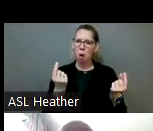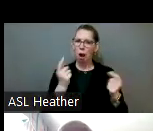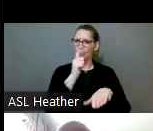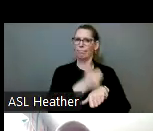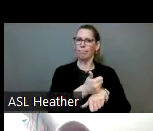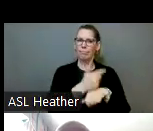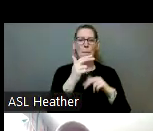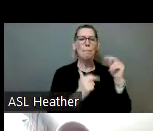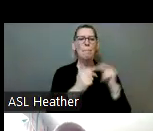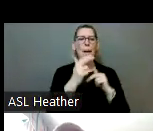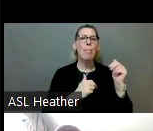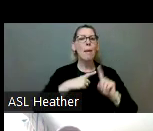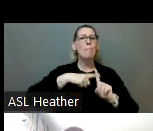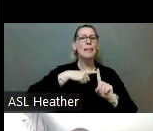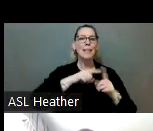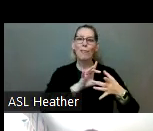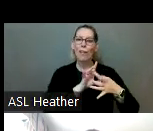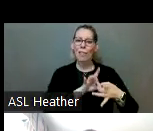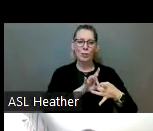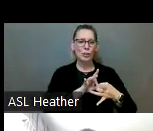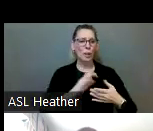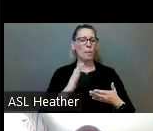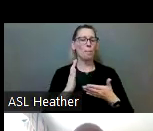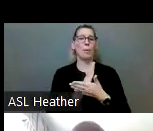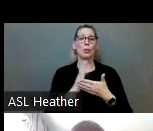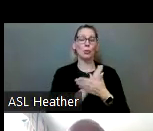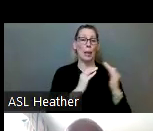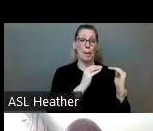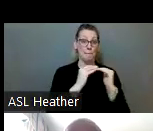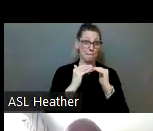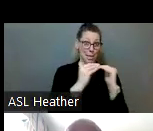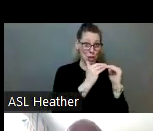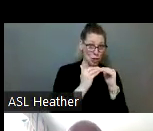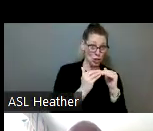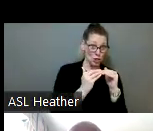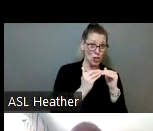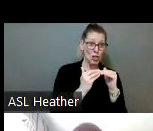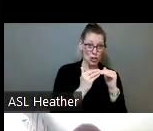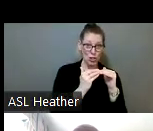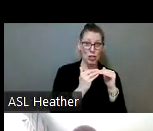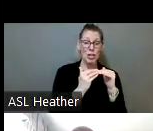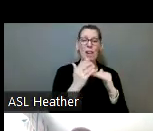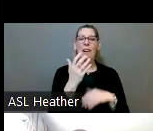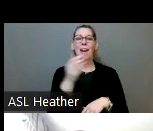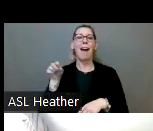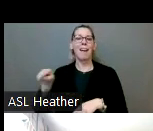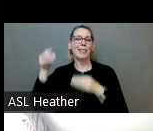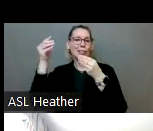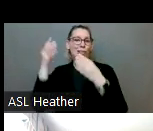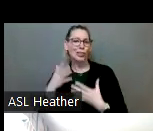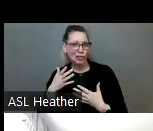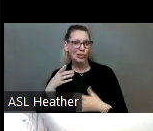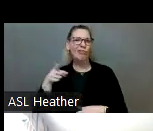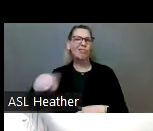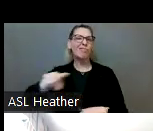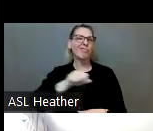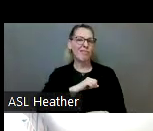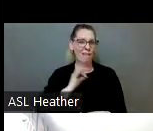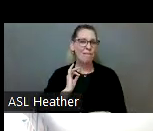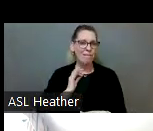positive relationships between peers and teachers and other staffs? So was